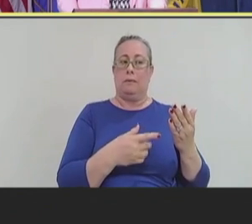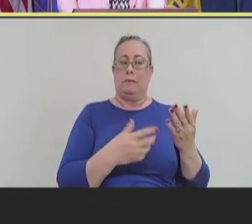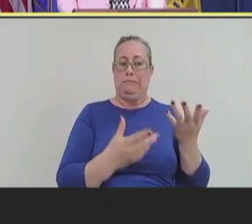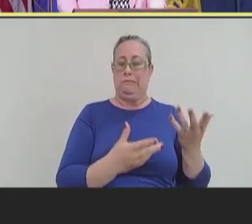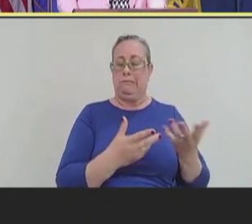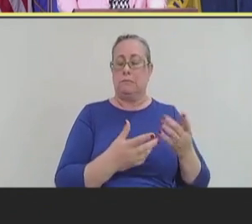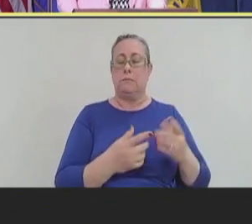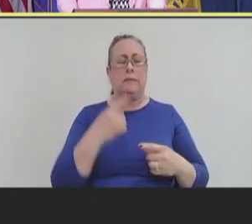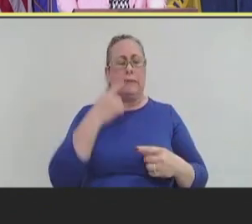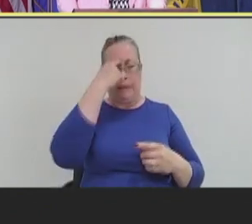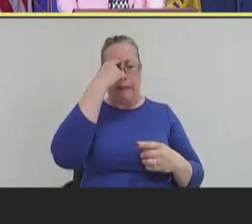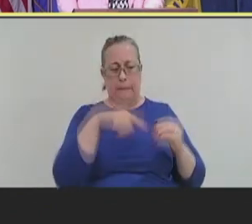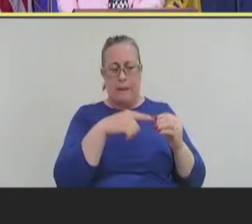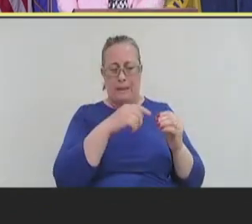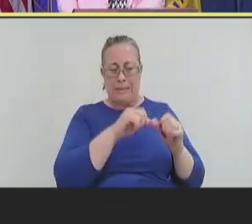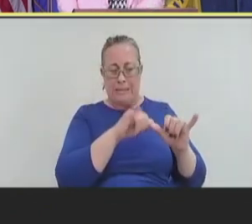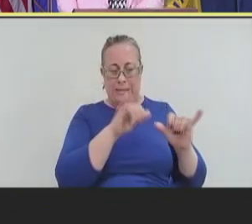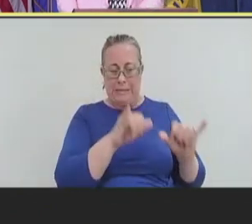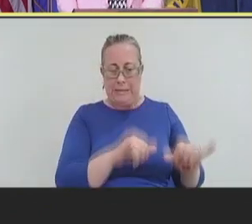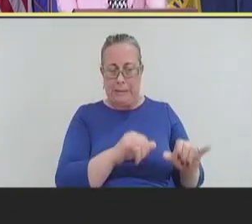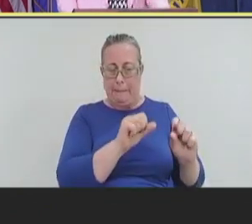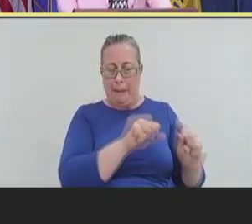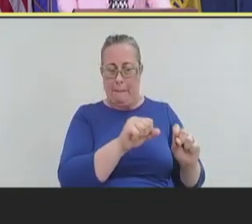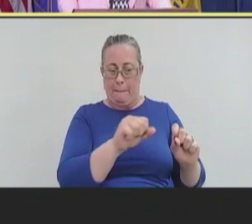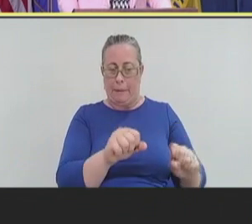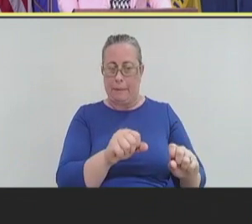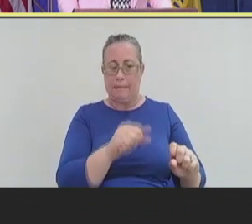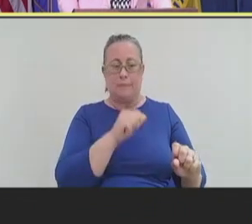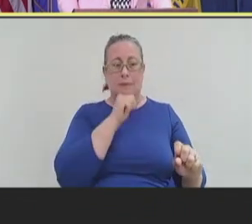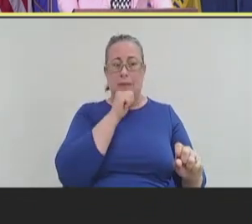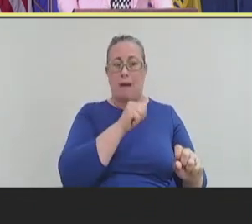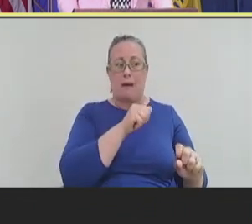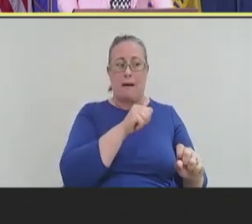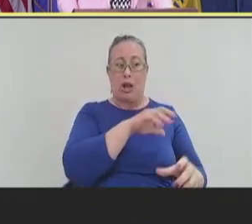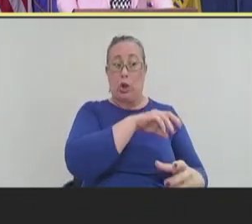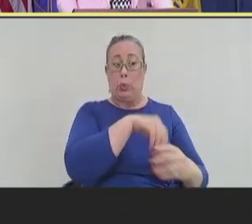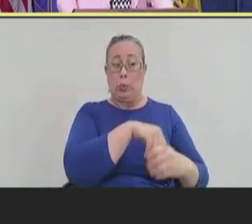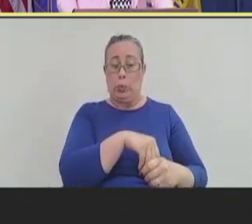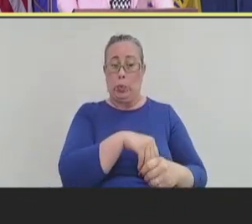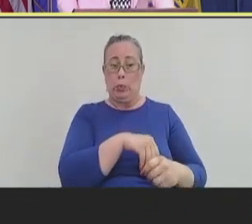capabilities doesn't factor in the workforce that's also needed to support these systems.